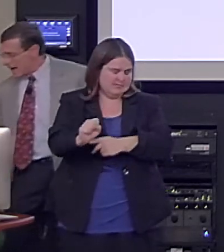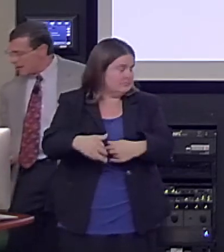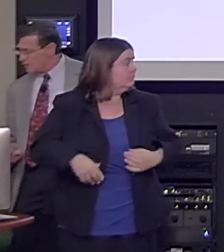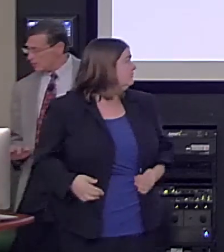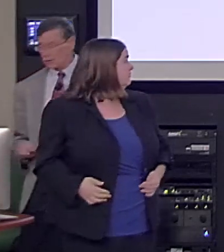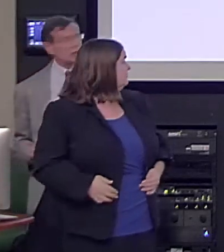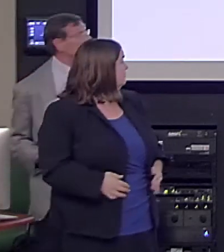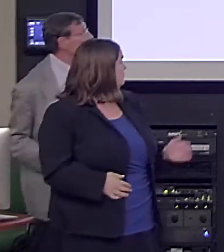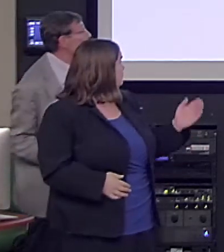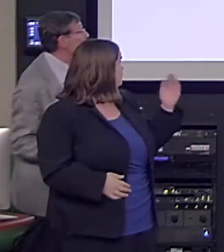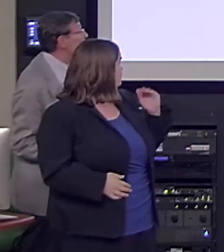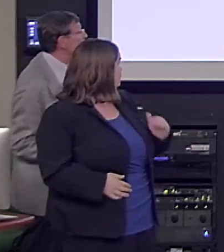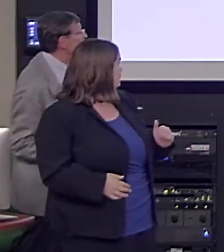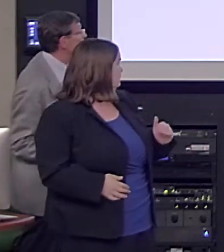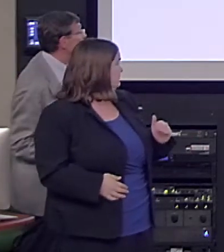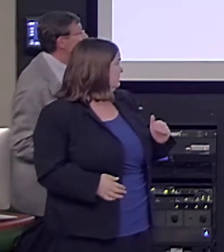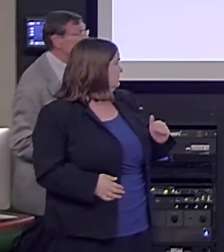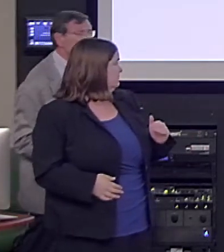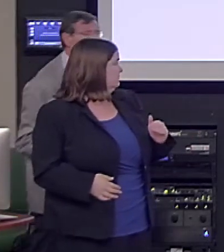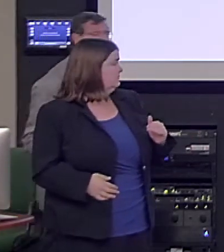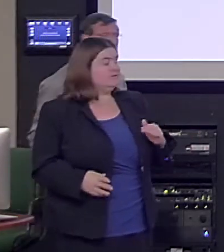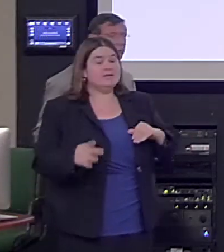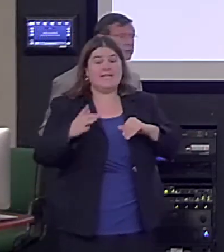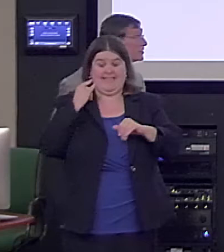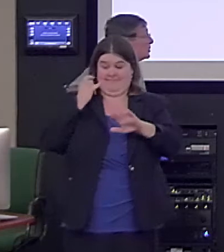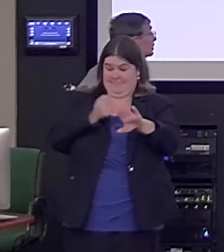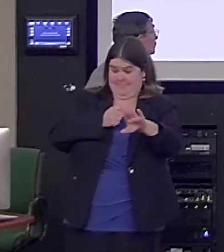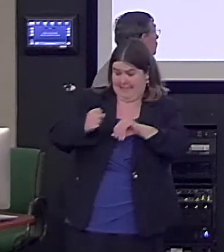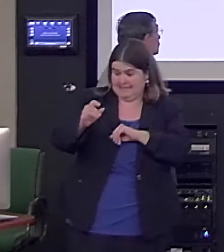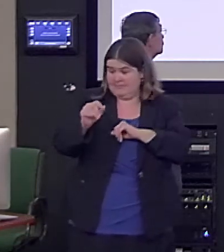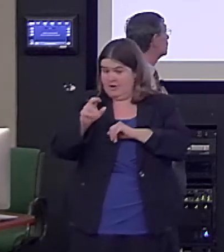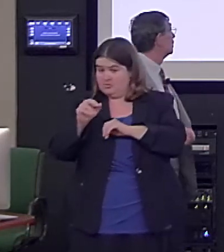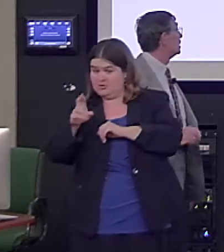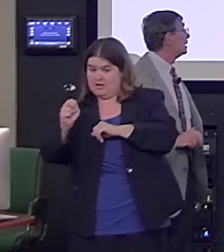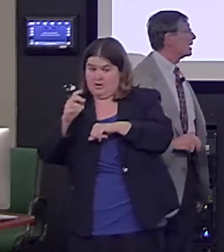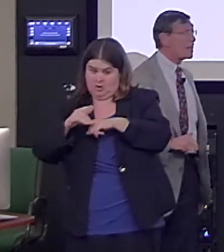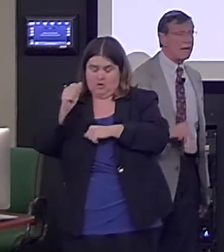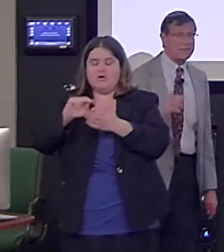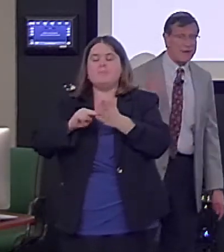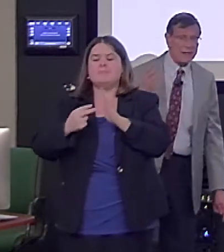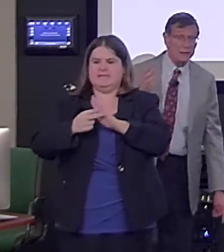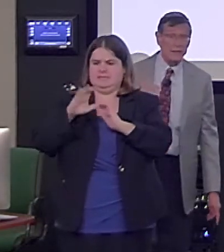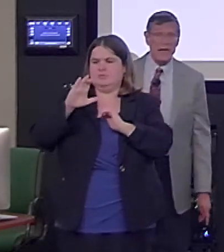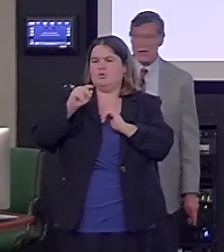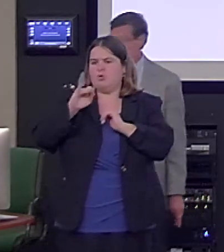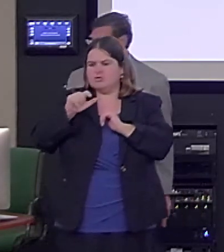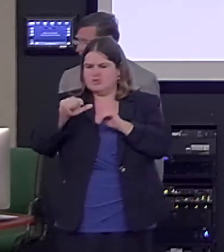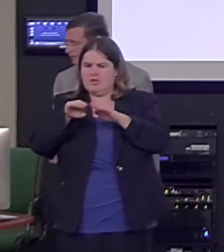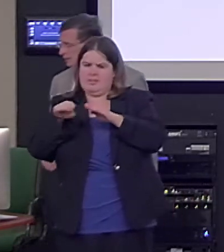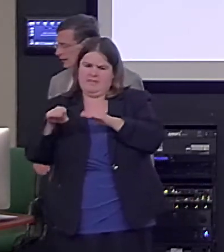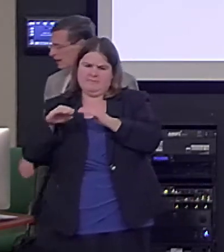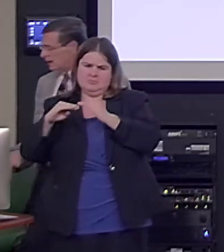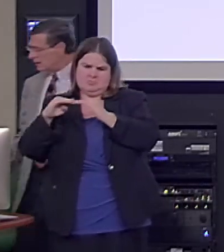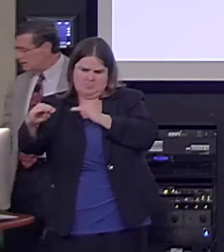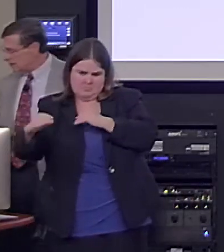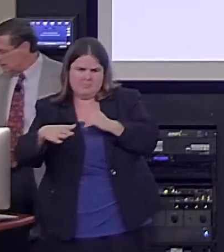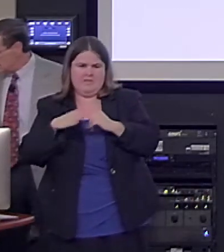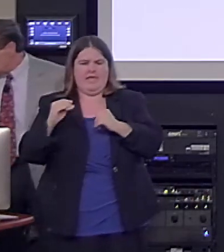And earlier age placement leads to normalization of cortisol and vagal engagement during social tasks.